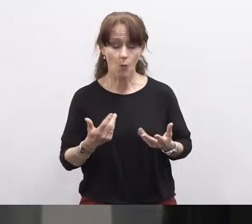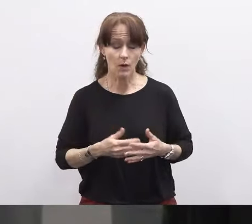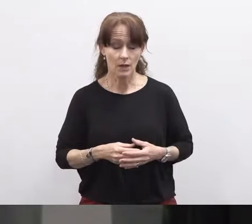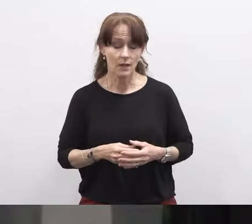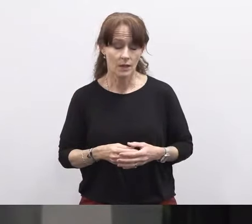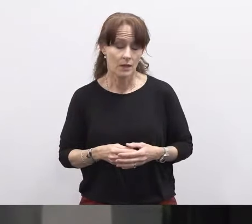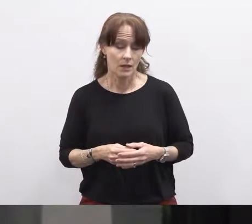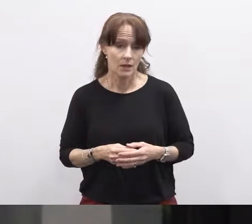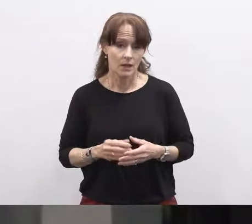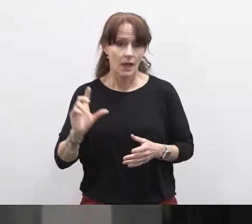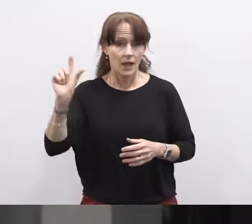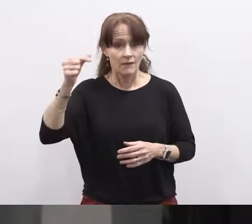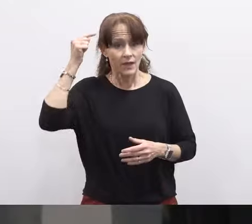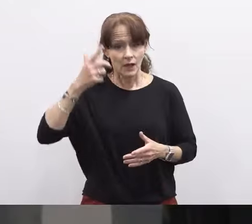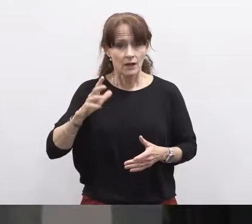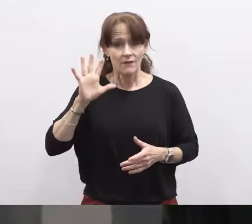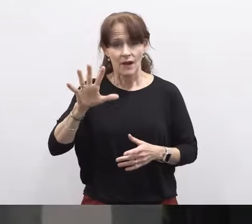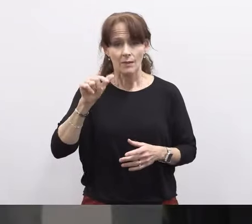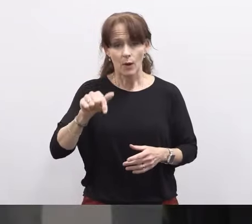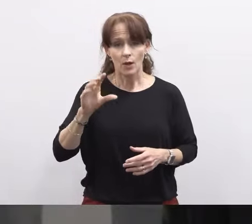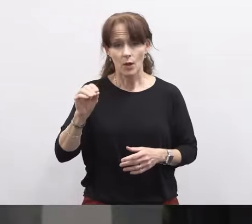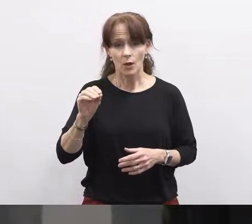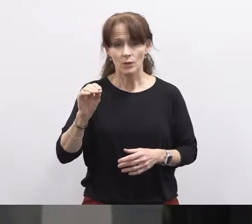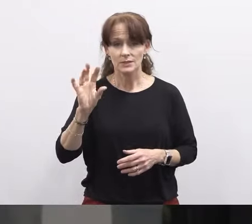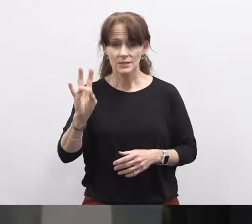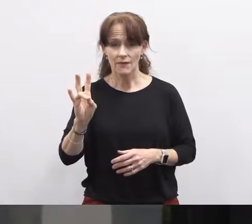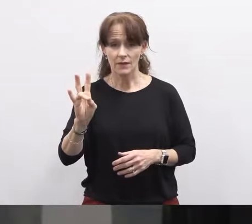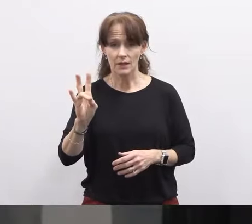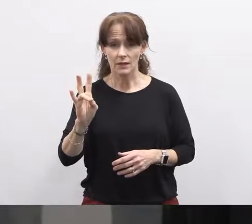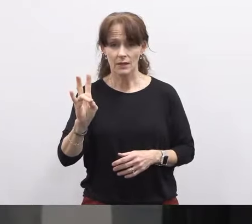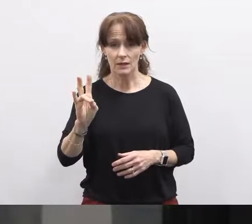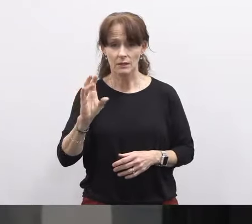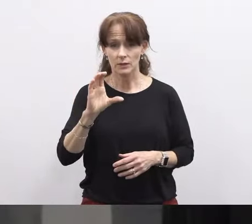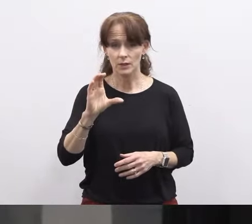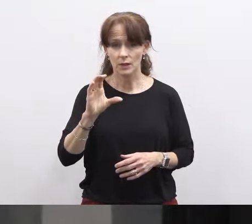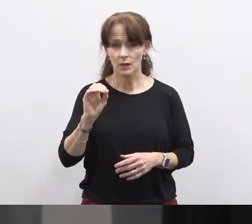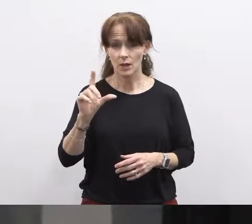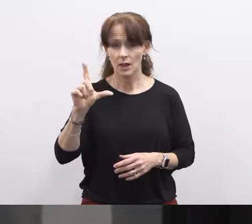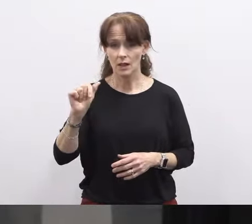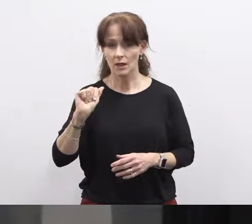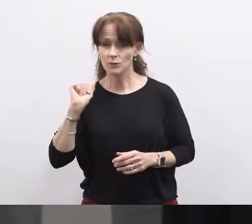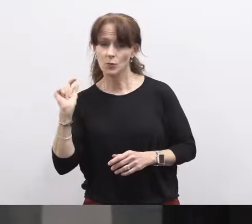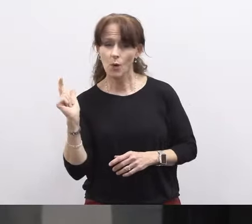if the governor gave a 5.07 caller to all the school districts,